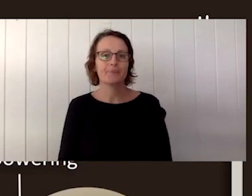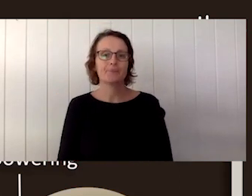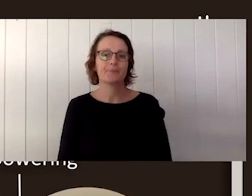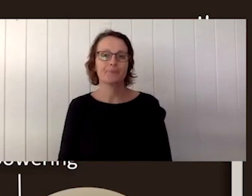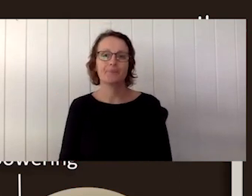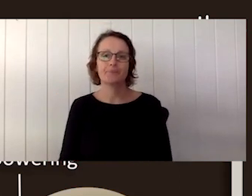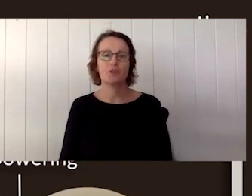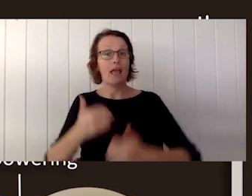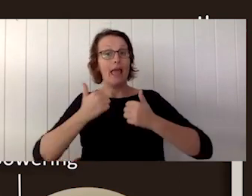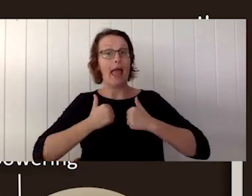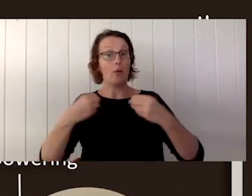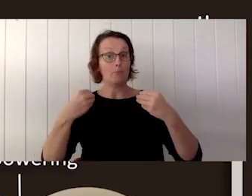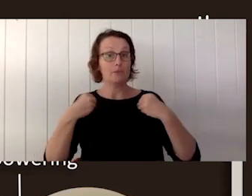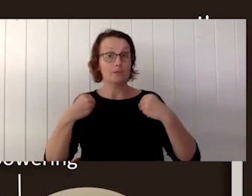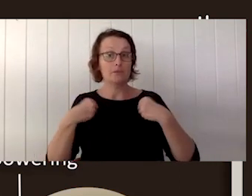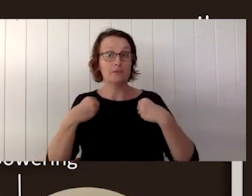Empathetic Consulting, what we do is support organisations through crises